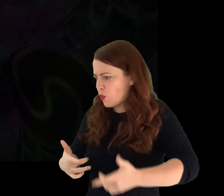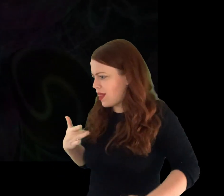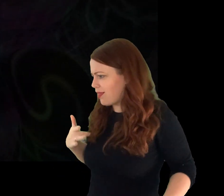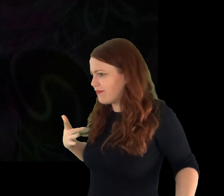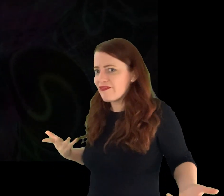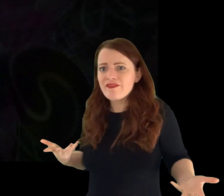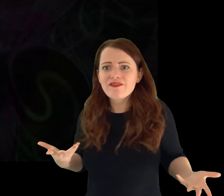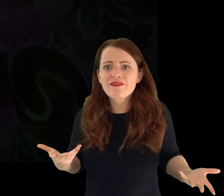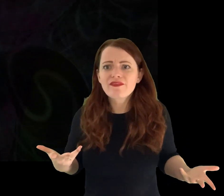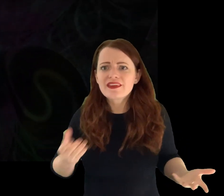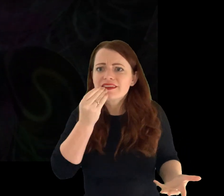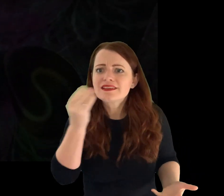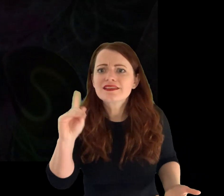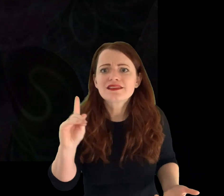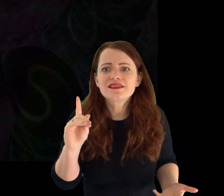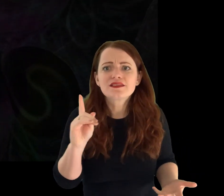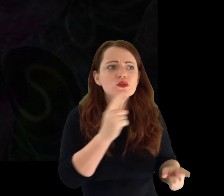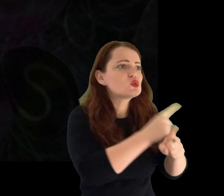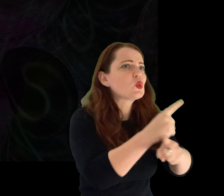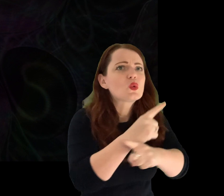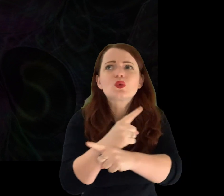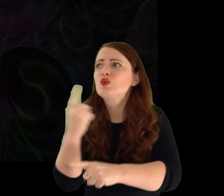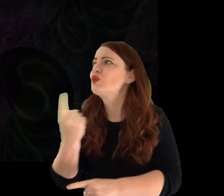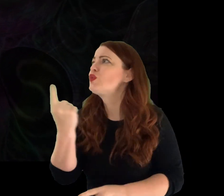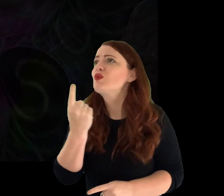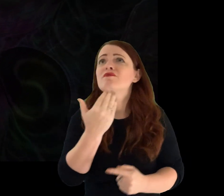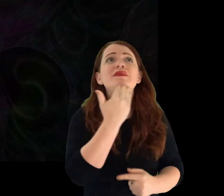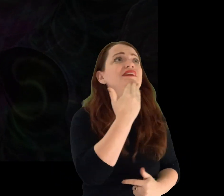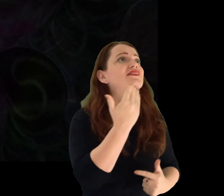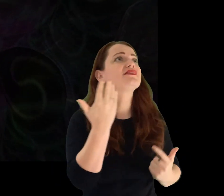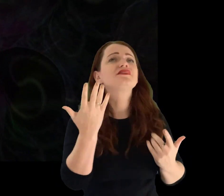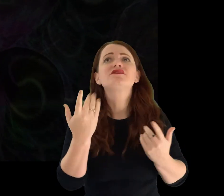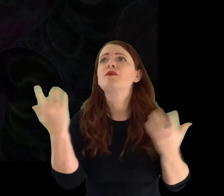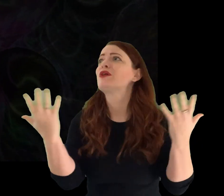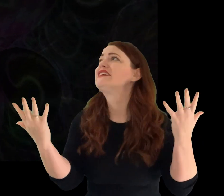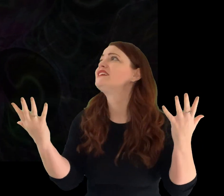How will I eat? Who will I talk to? Please someone Hello?